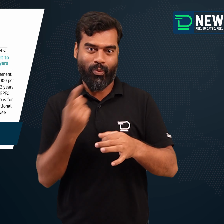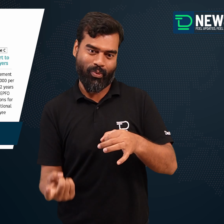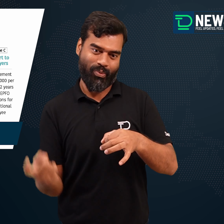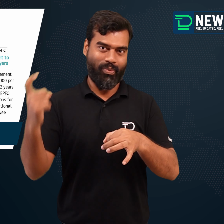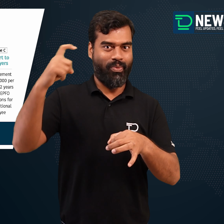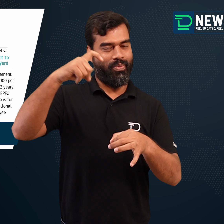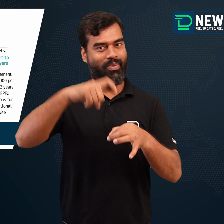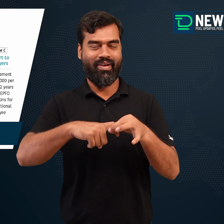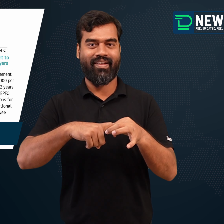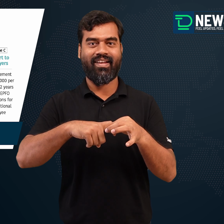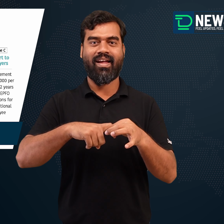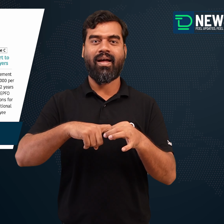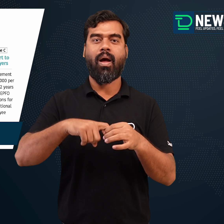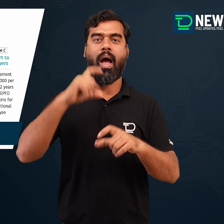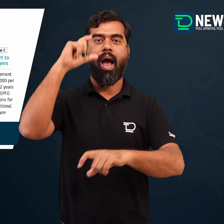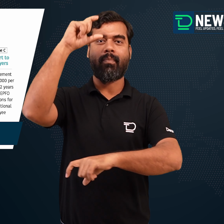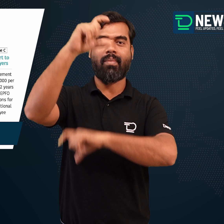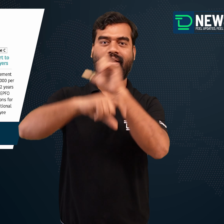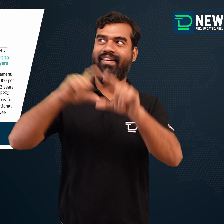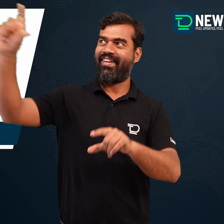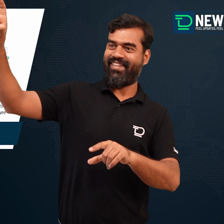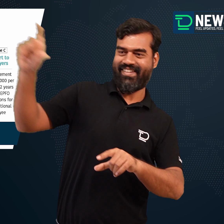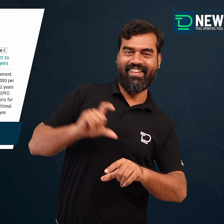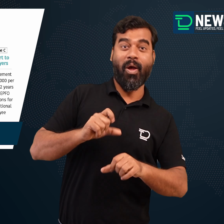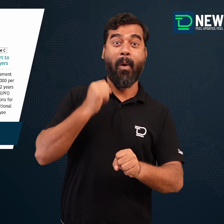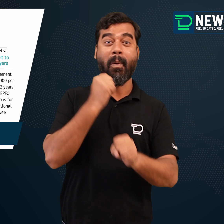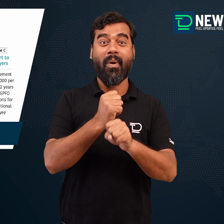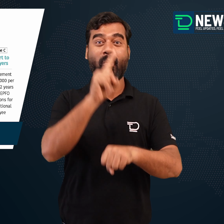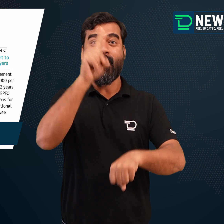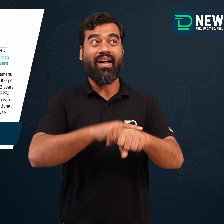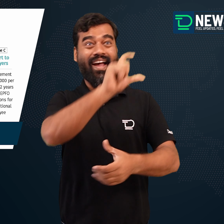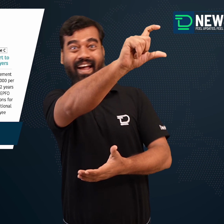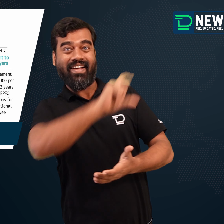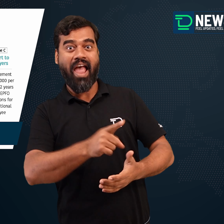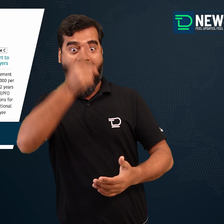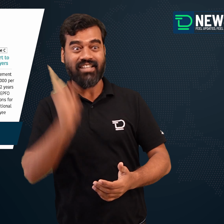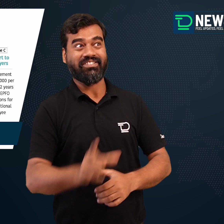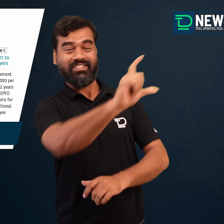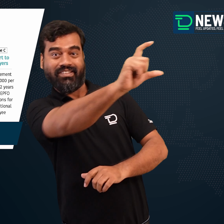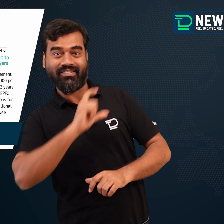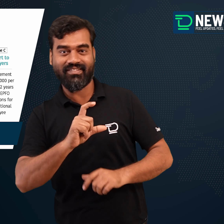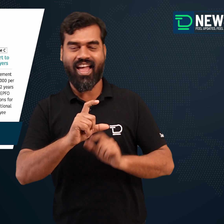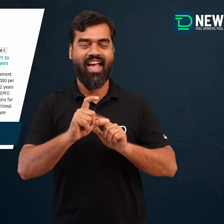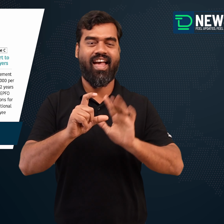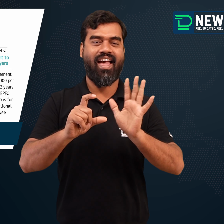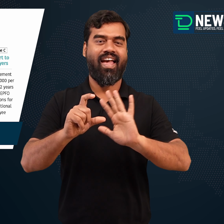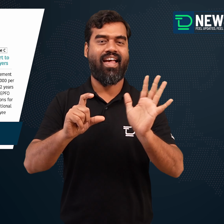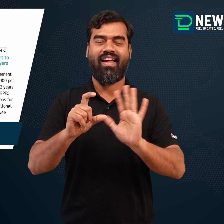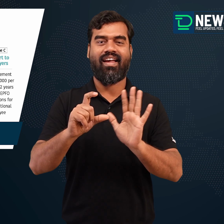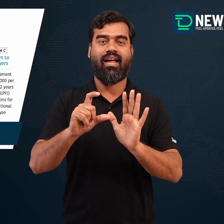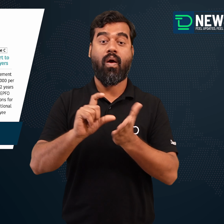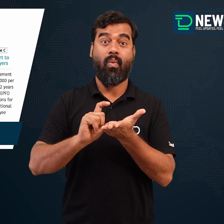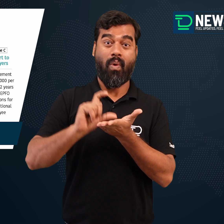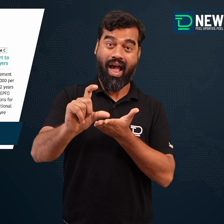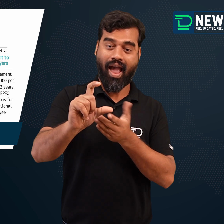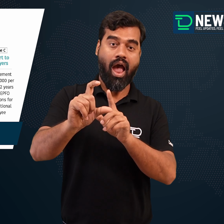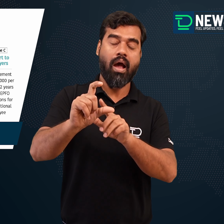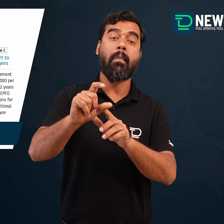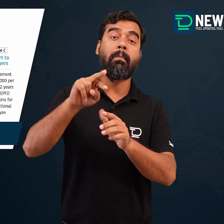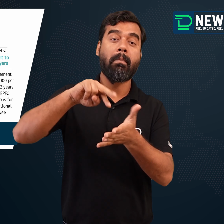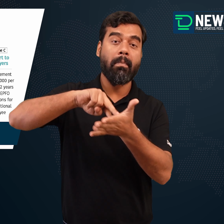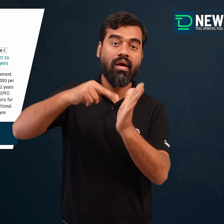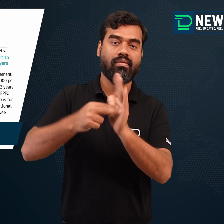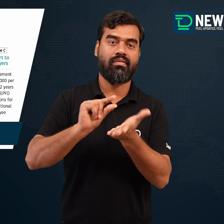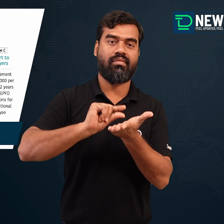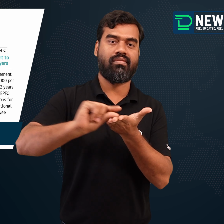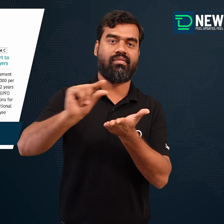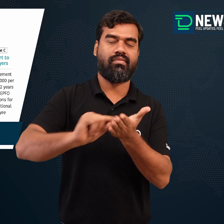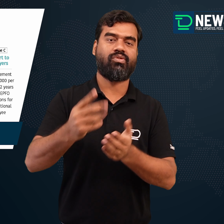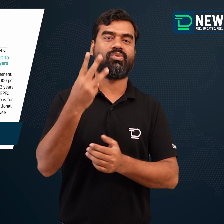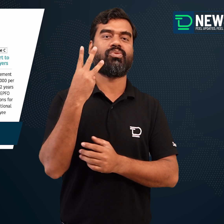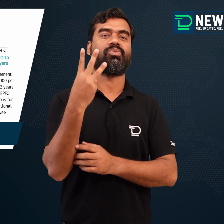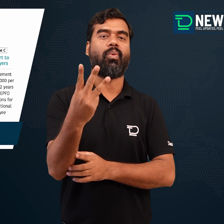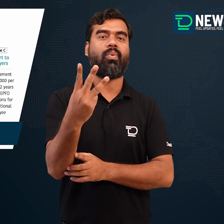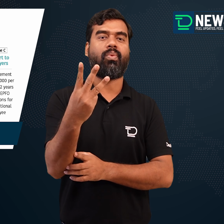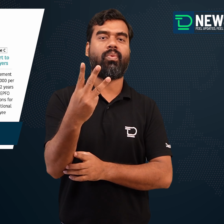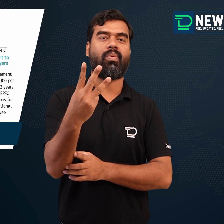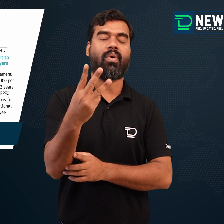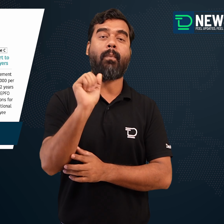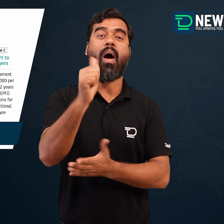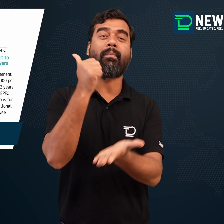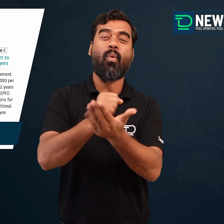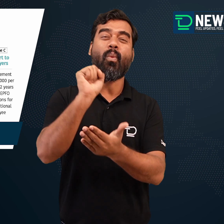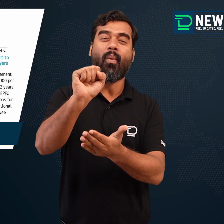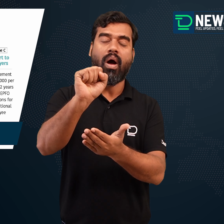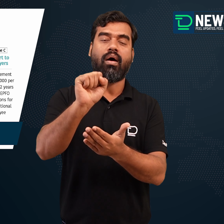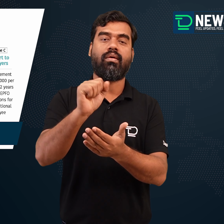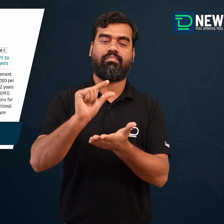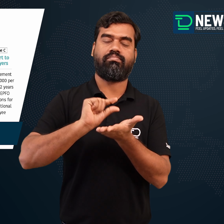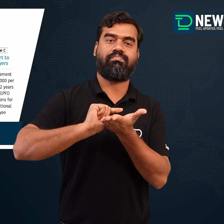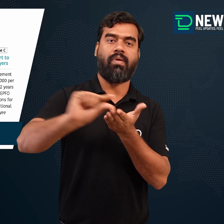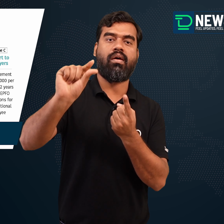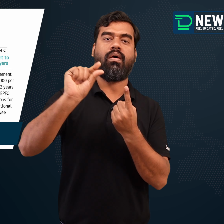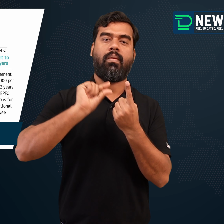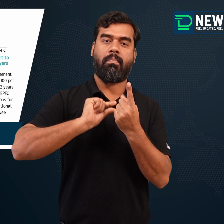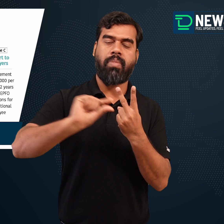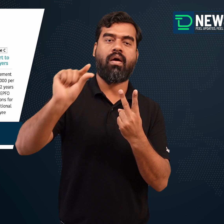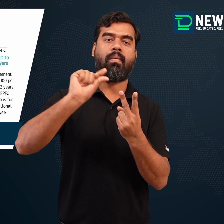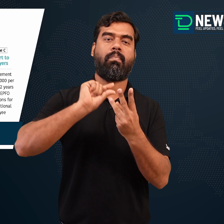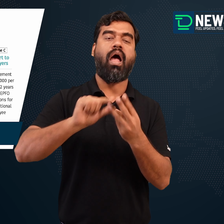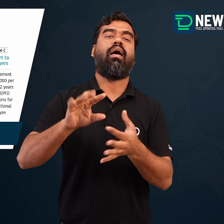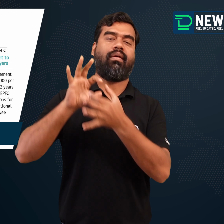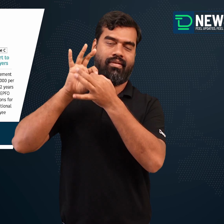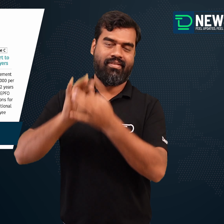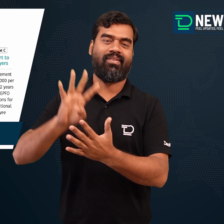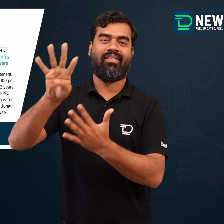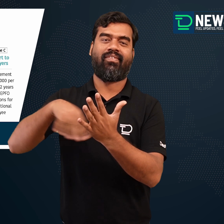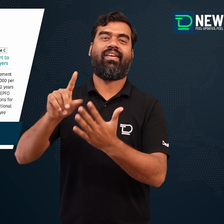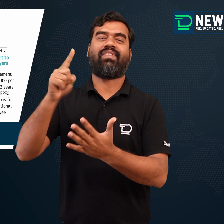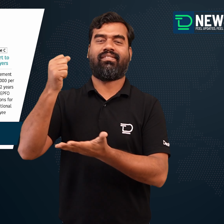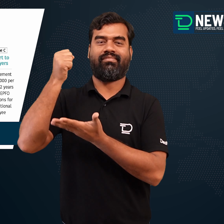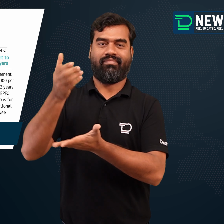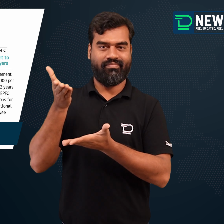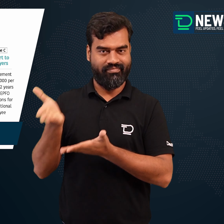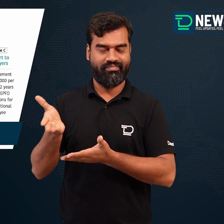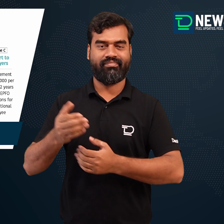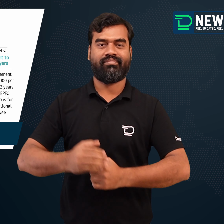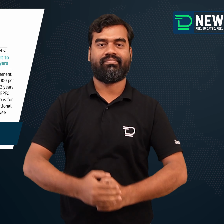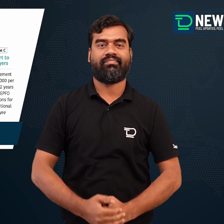One month's salary will be paid in 3 installments in their bank accounts.